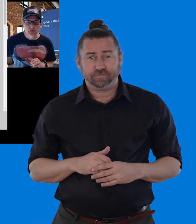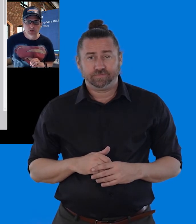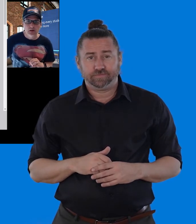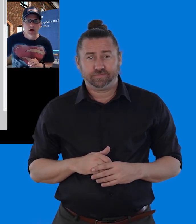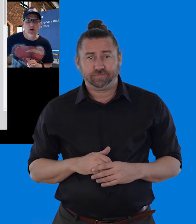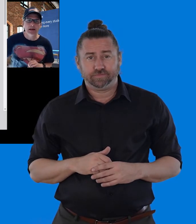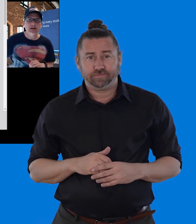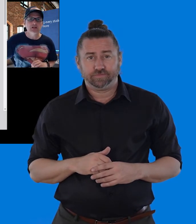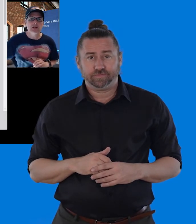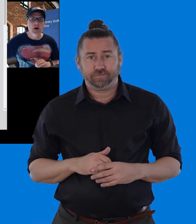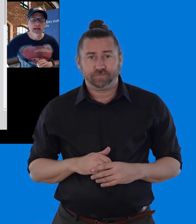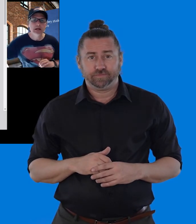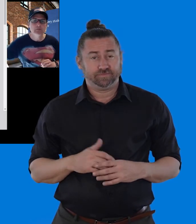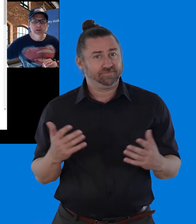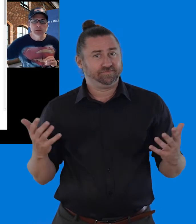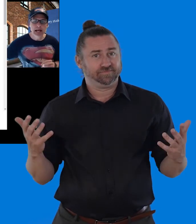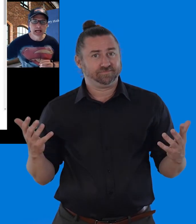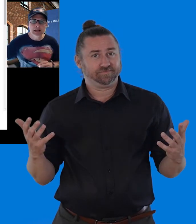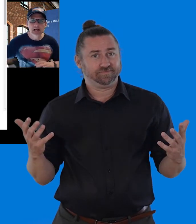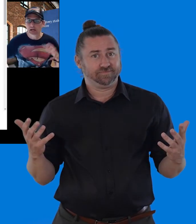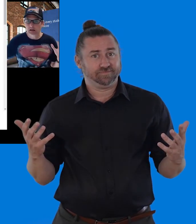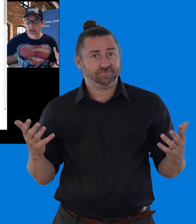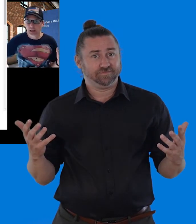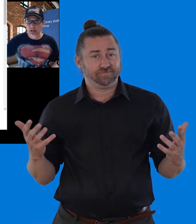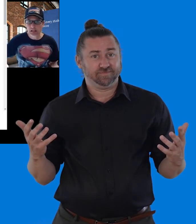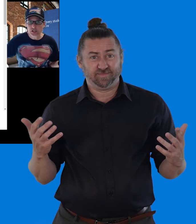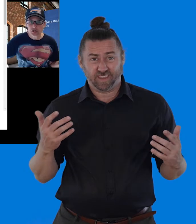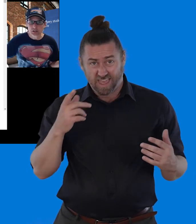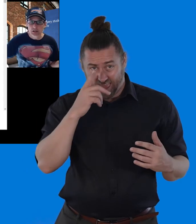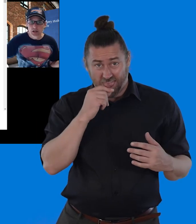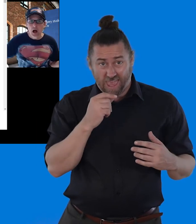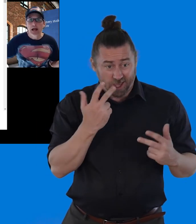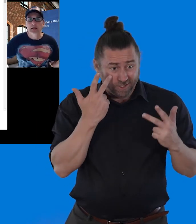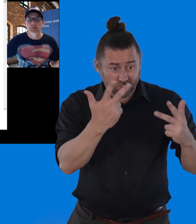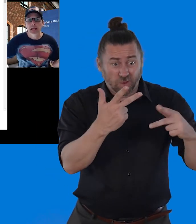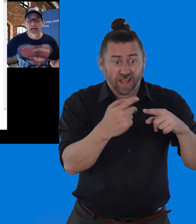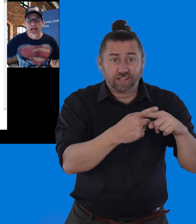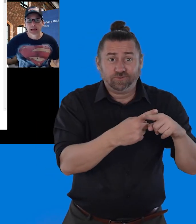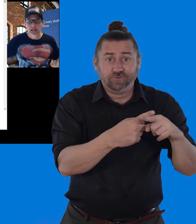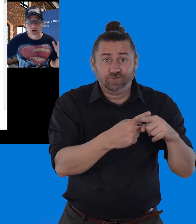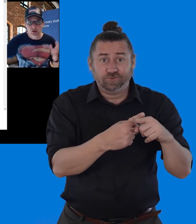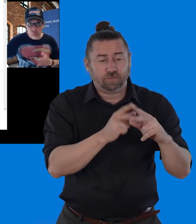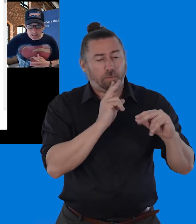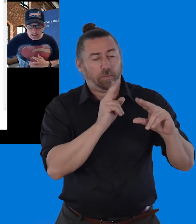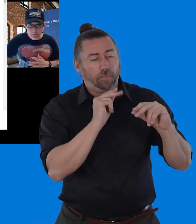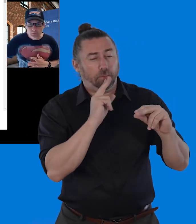(VIDEO ENDS). OK, so I can be playing that in English, I can be playing that in Korean,